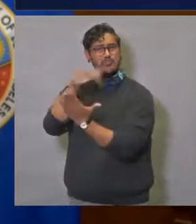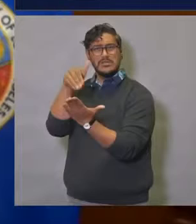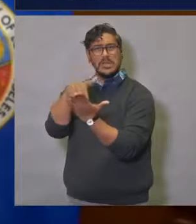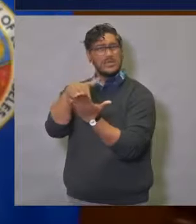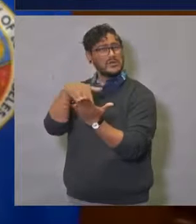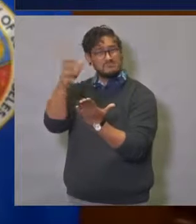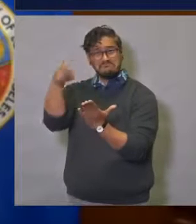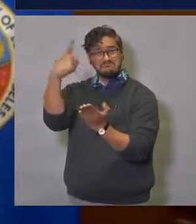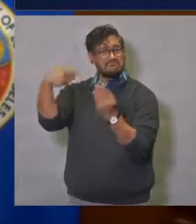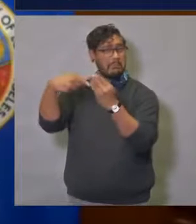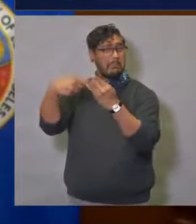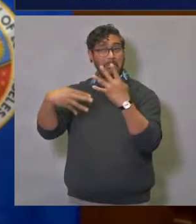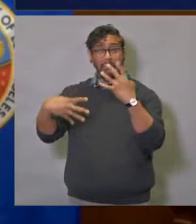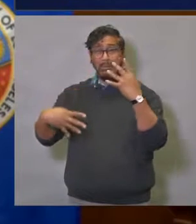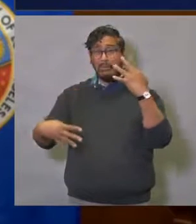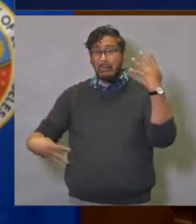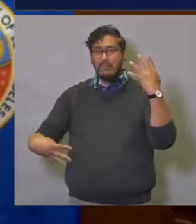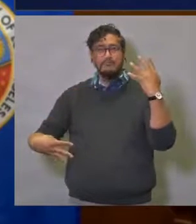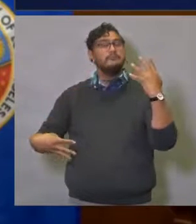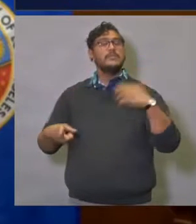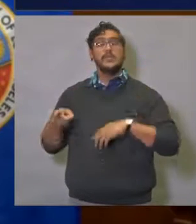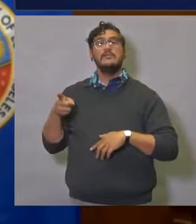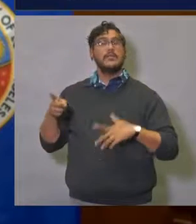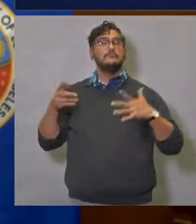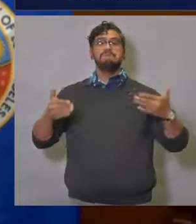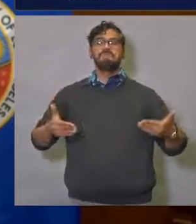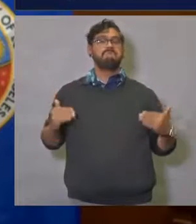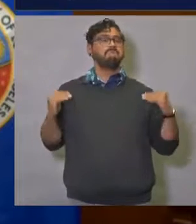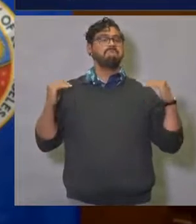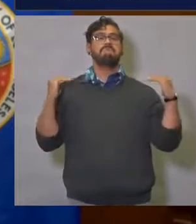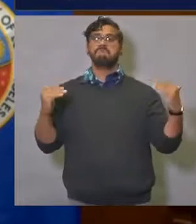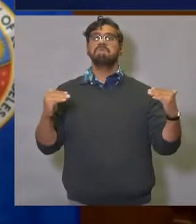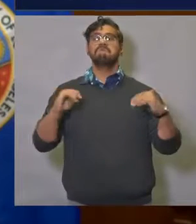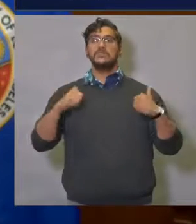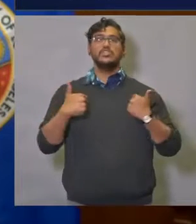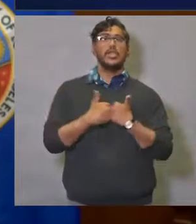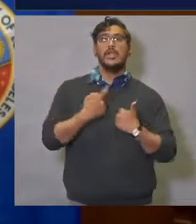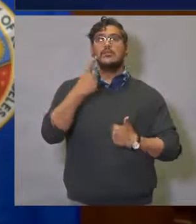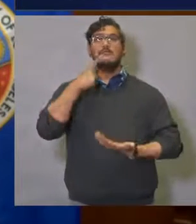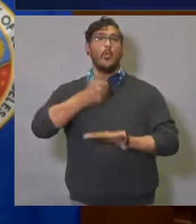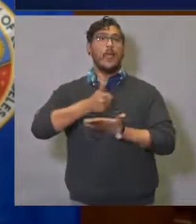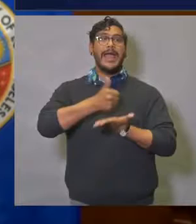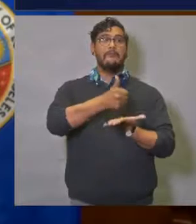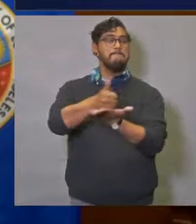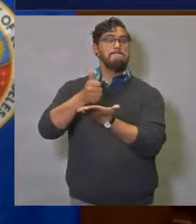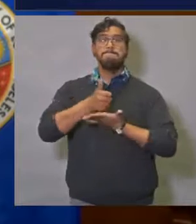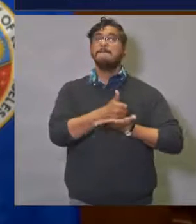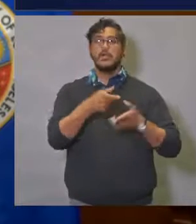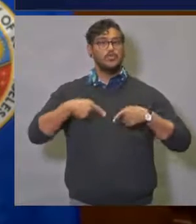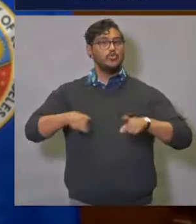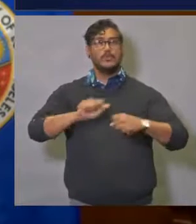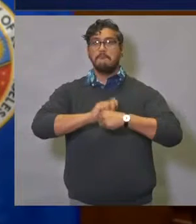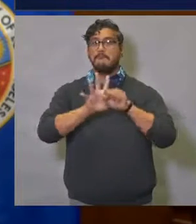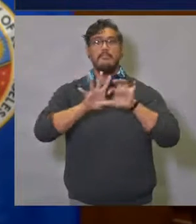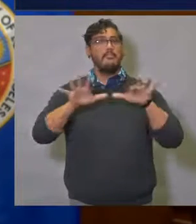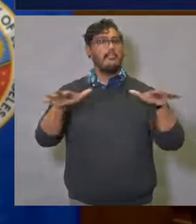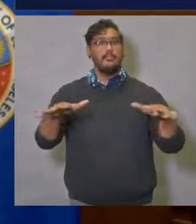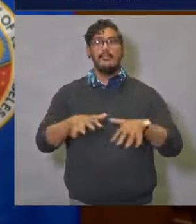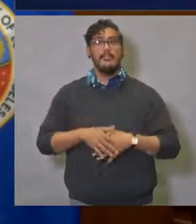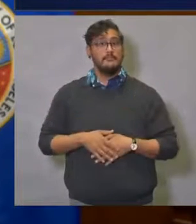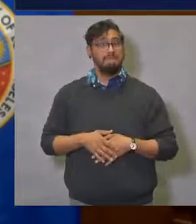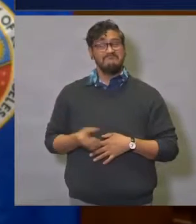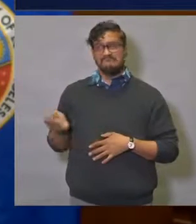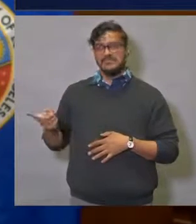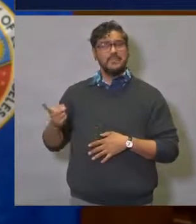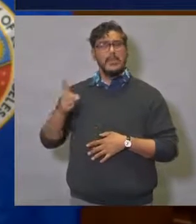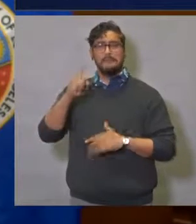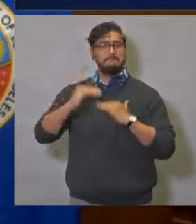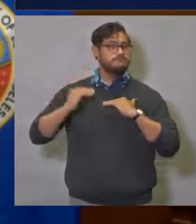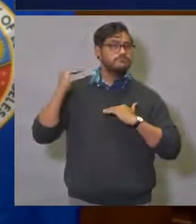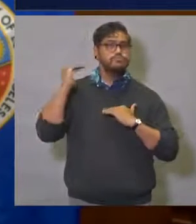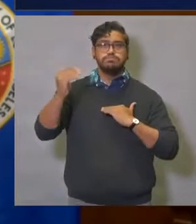AND SO MANY MORE HAVE RISEN TO